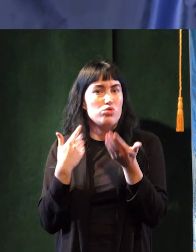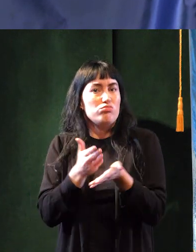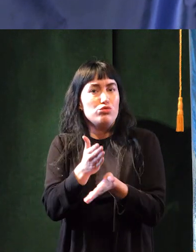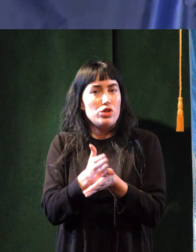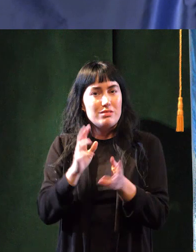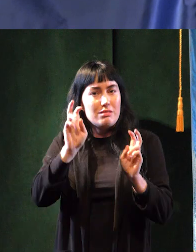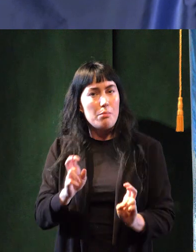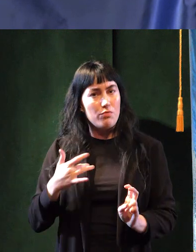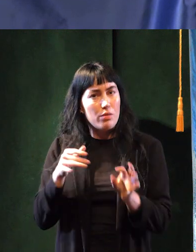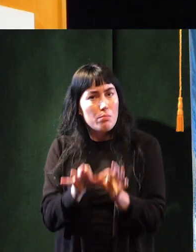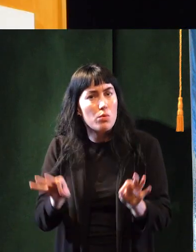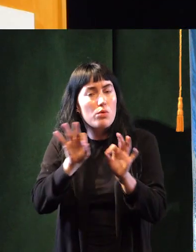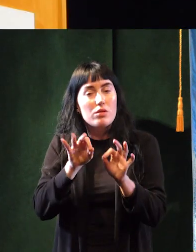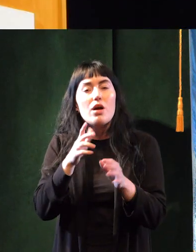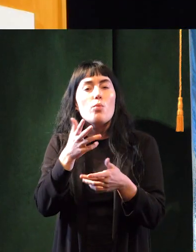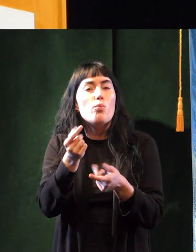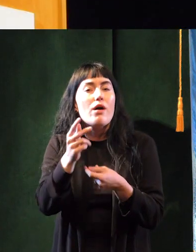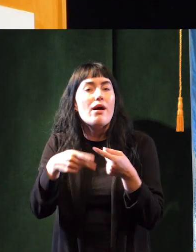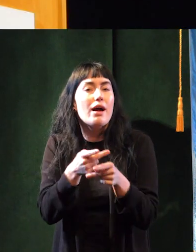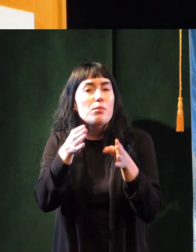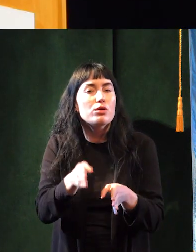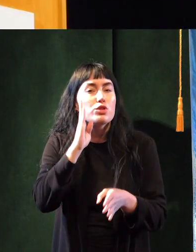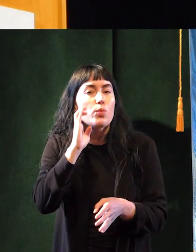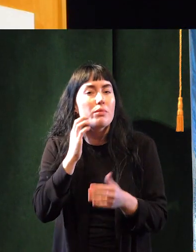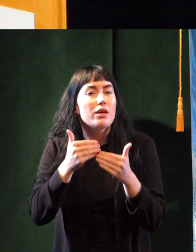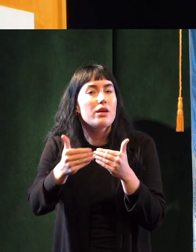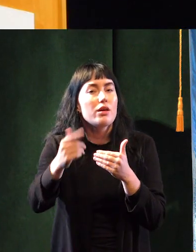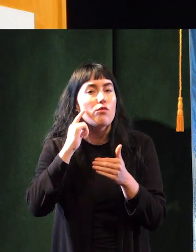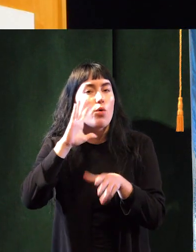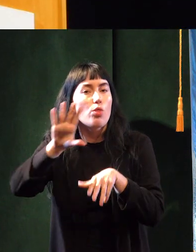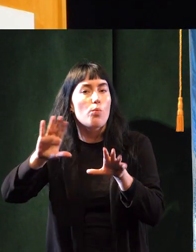be important to us and what kind of person will want to be for the rest of